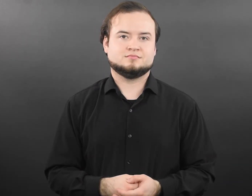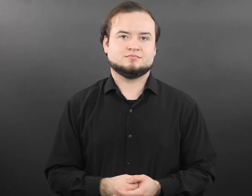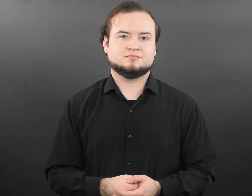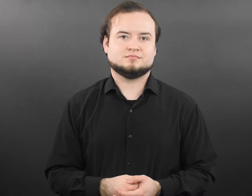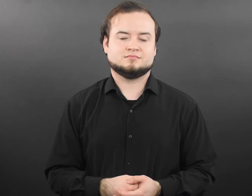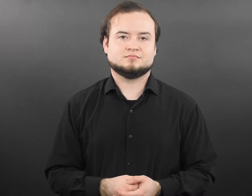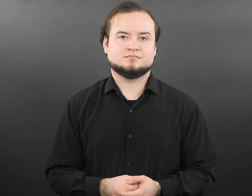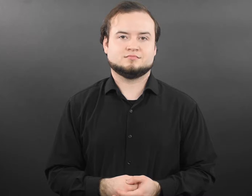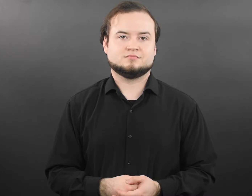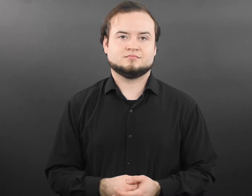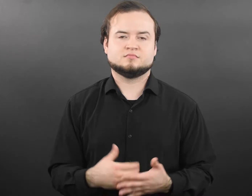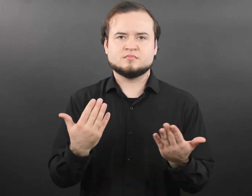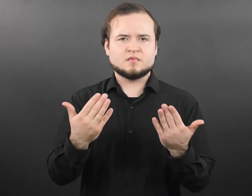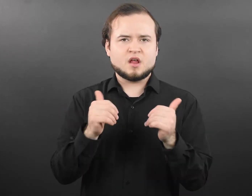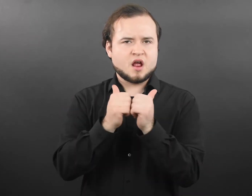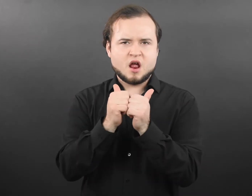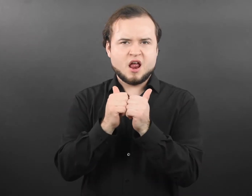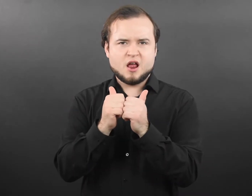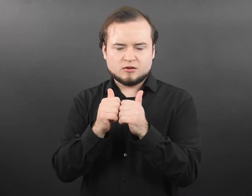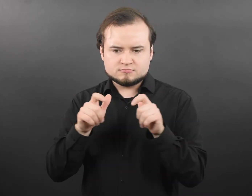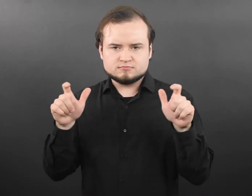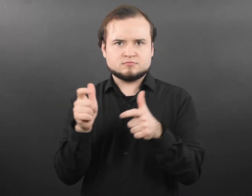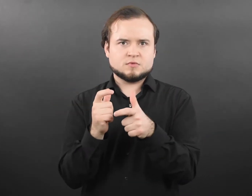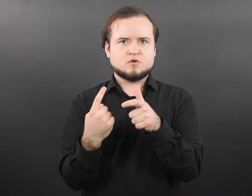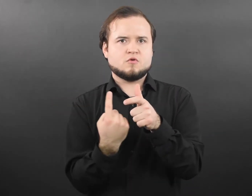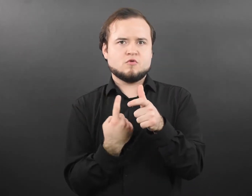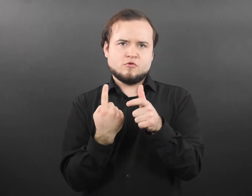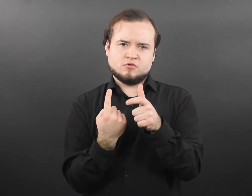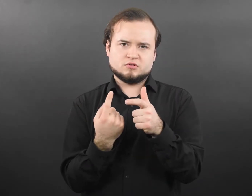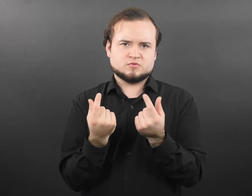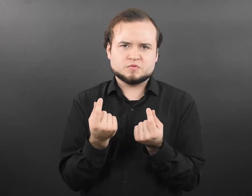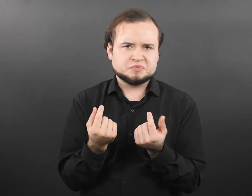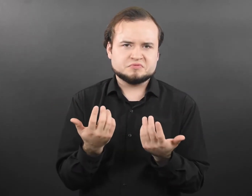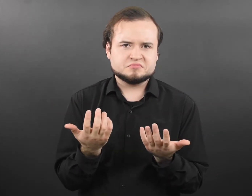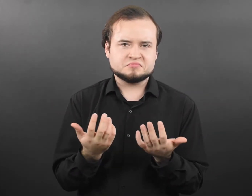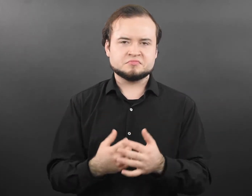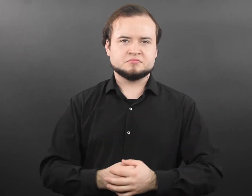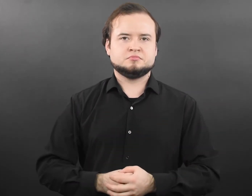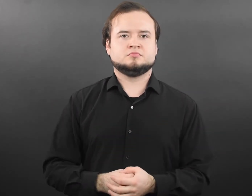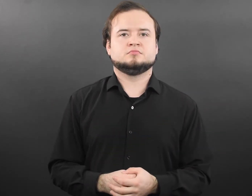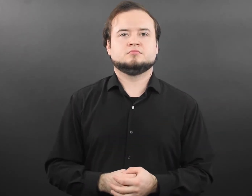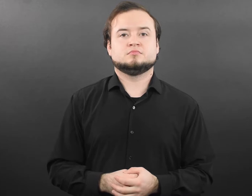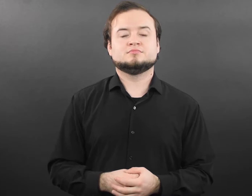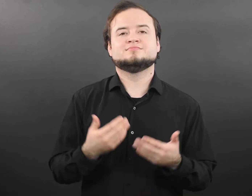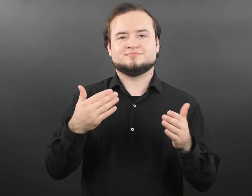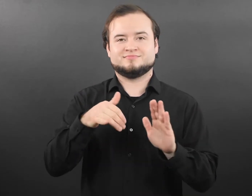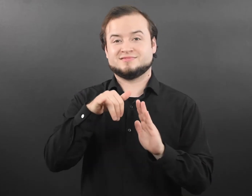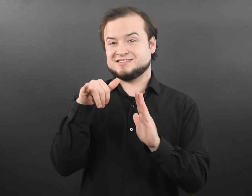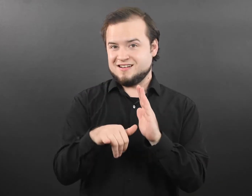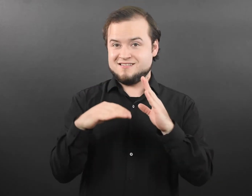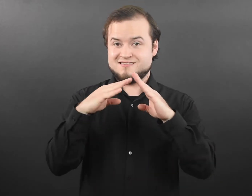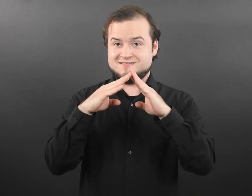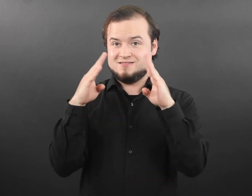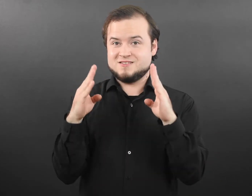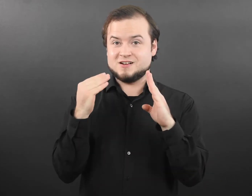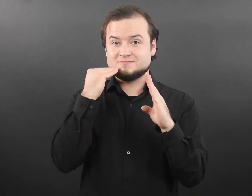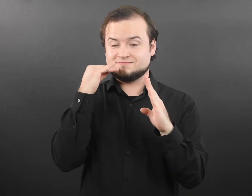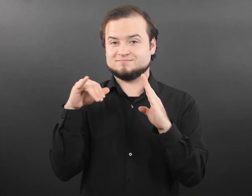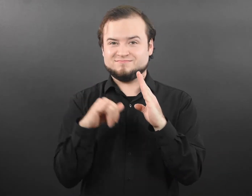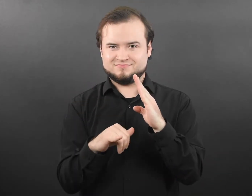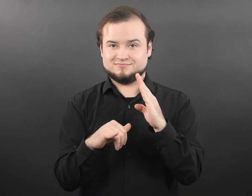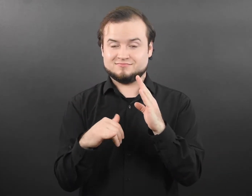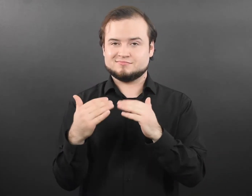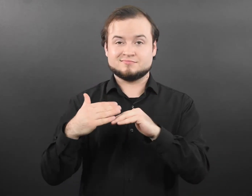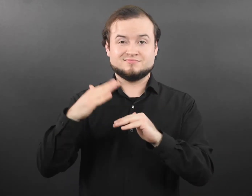How to quarantine • Stay at home for at least five full days